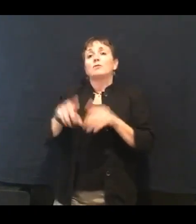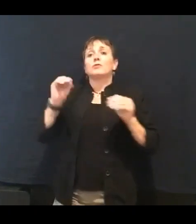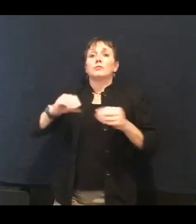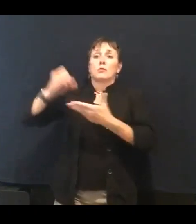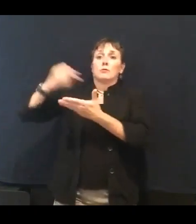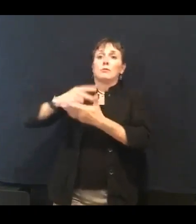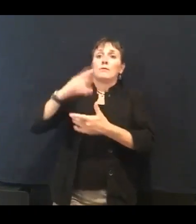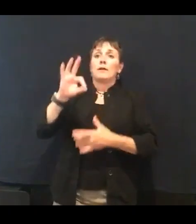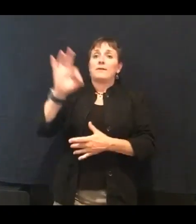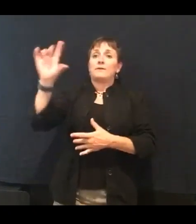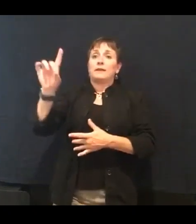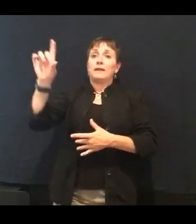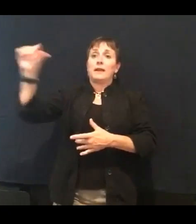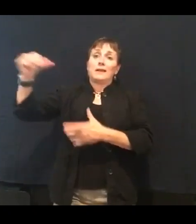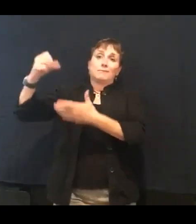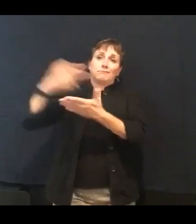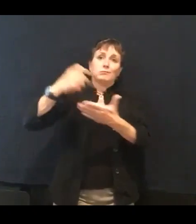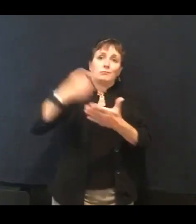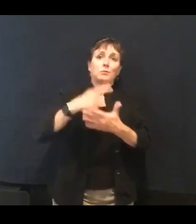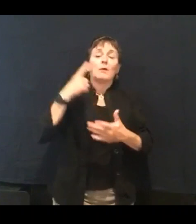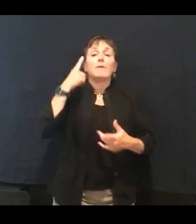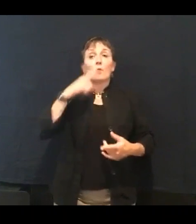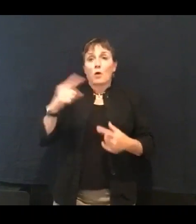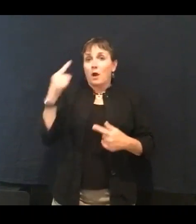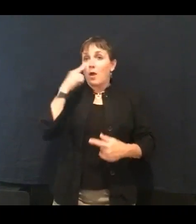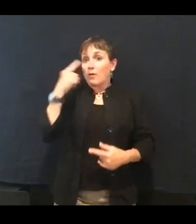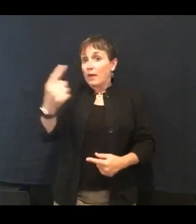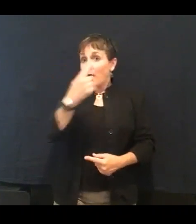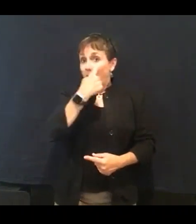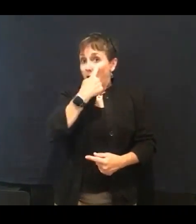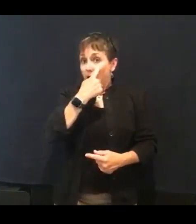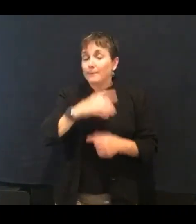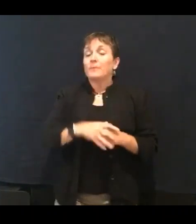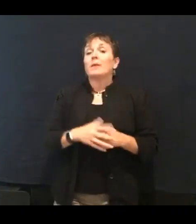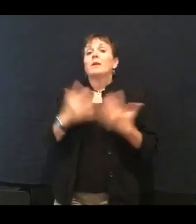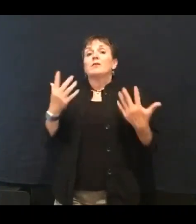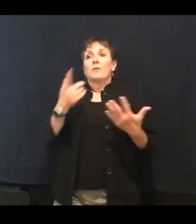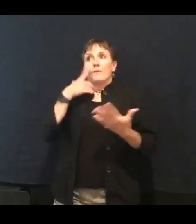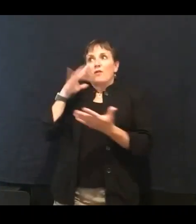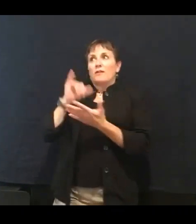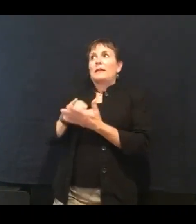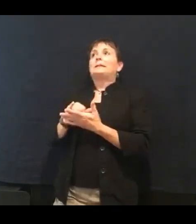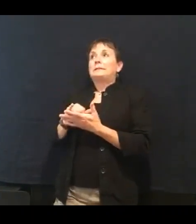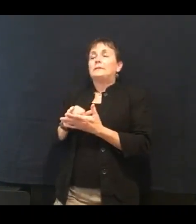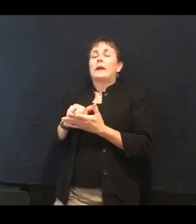for the eye for all these reasons. The Initiative decided to focus on developing